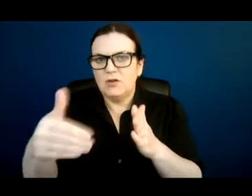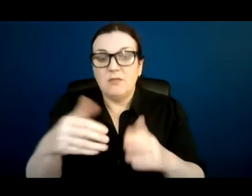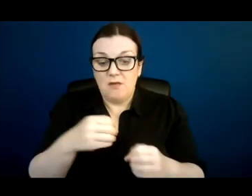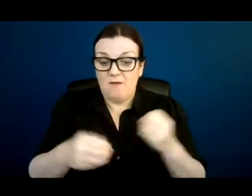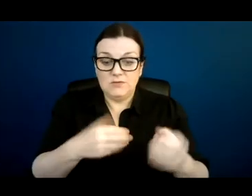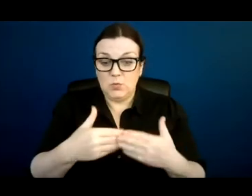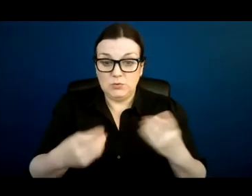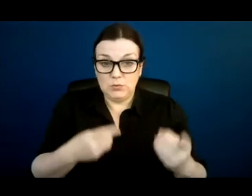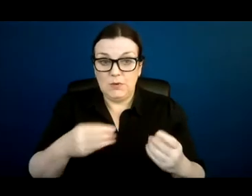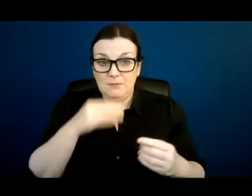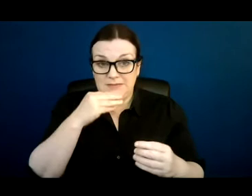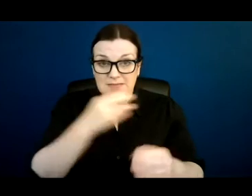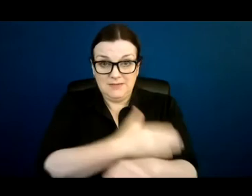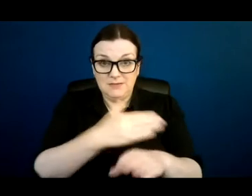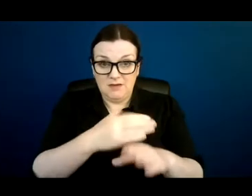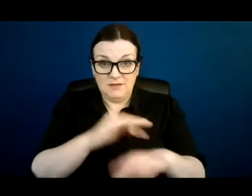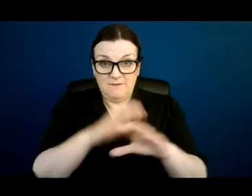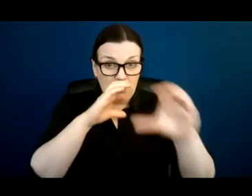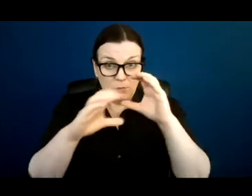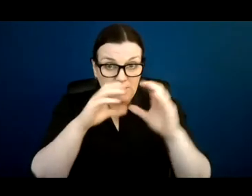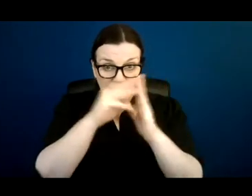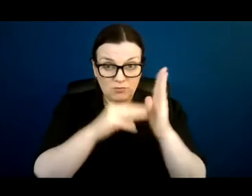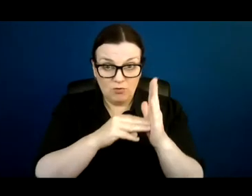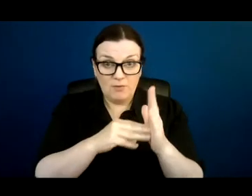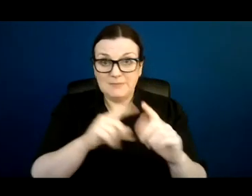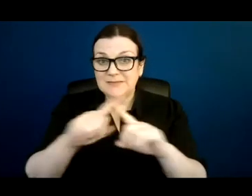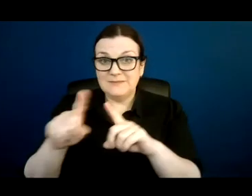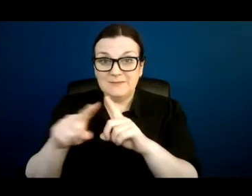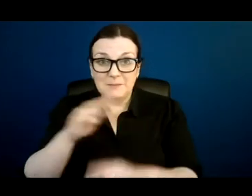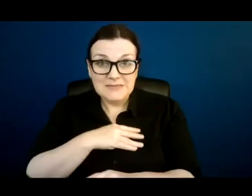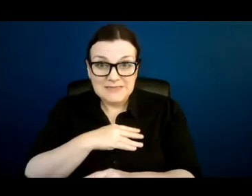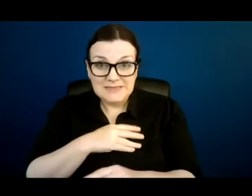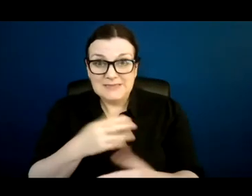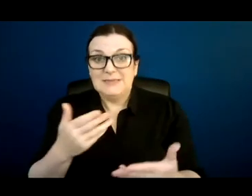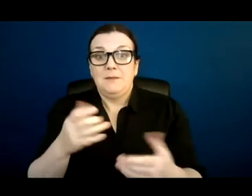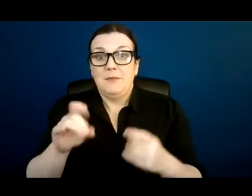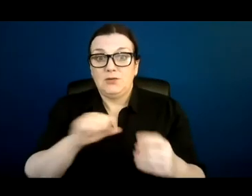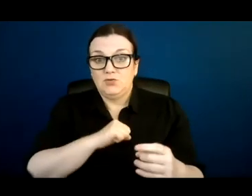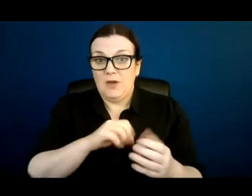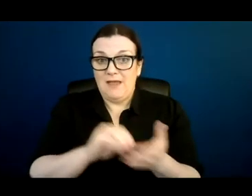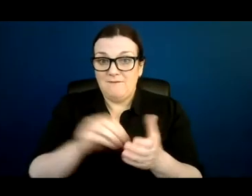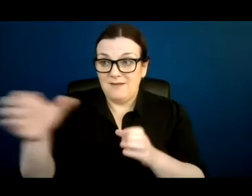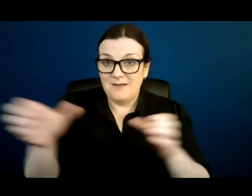communications programme to committees; the recruitment of additional medical visitors